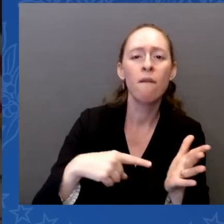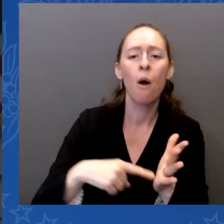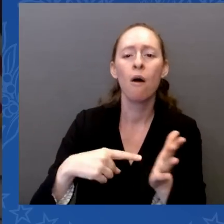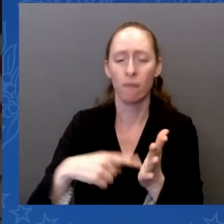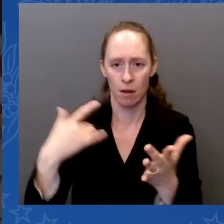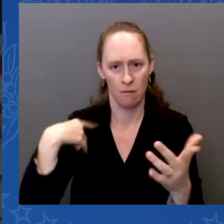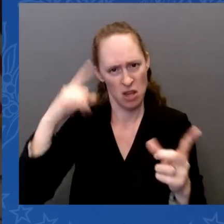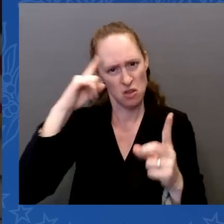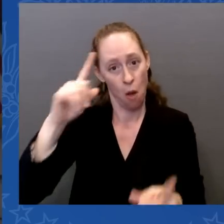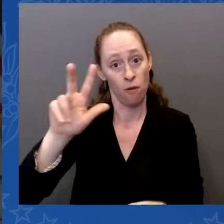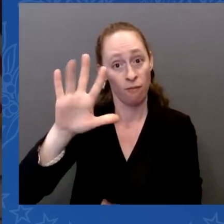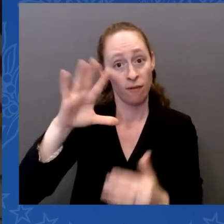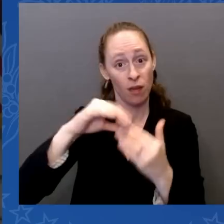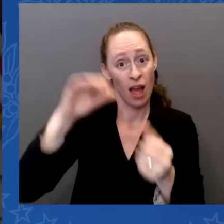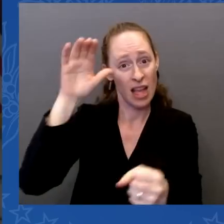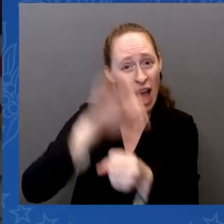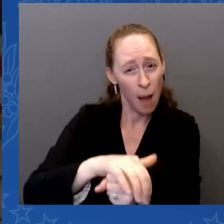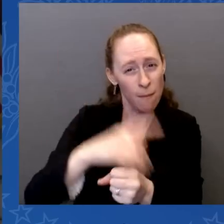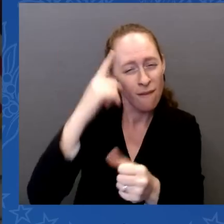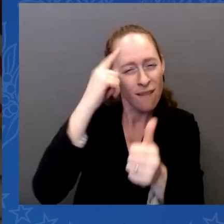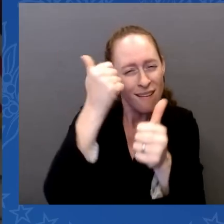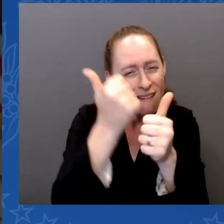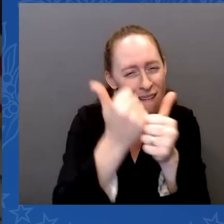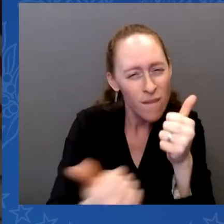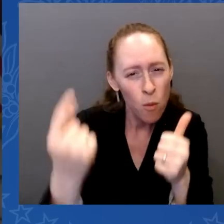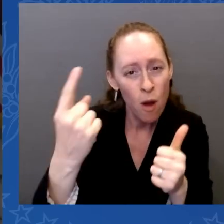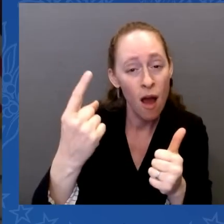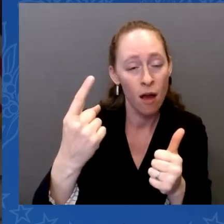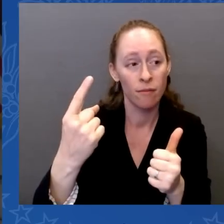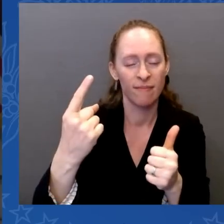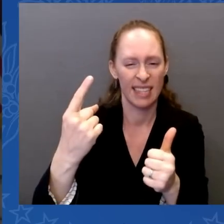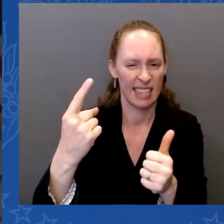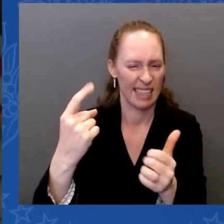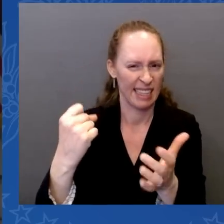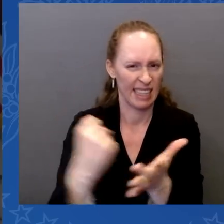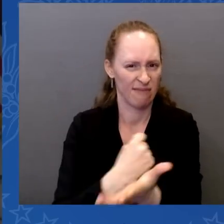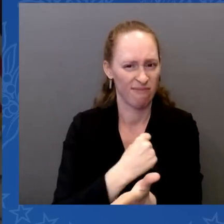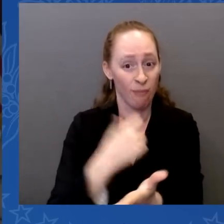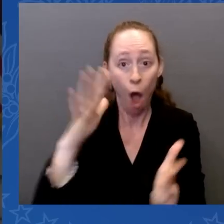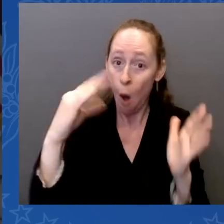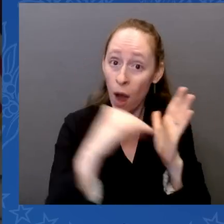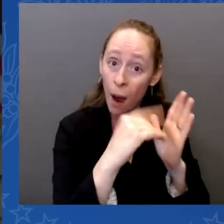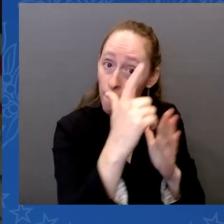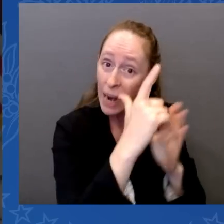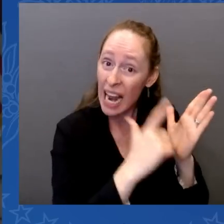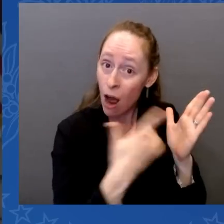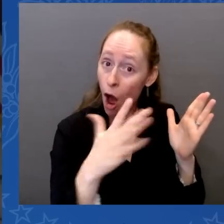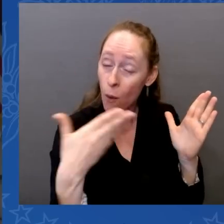But, unfortunately, we had that in the bill that Republicans were able to get the votes to strike that out of the bill.